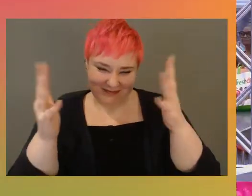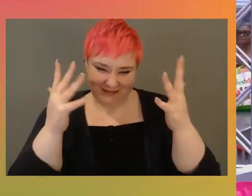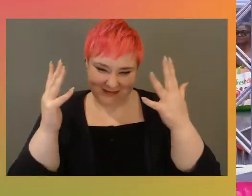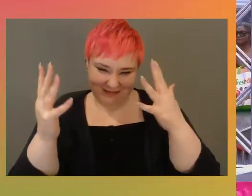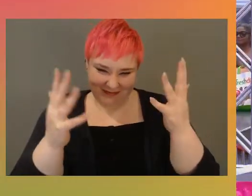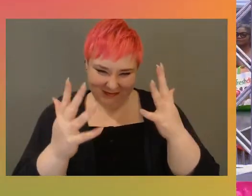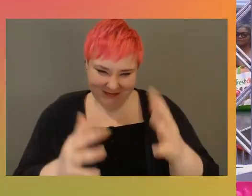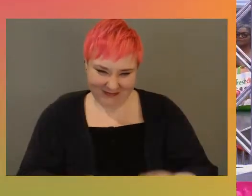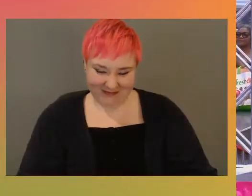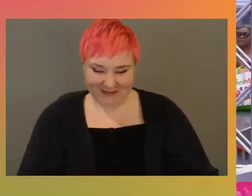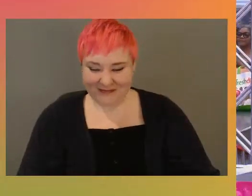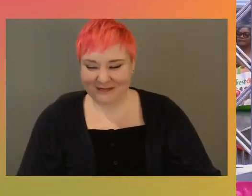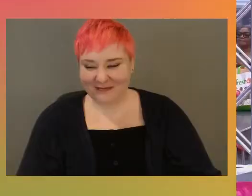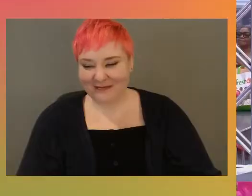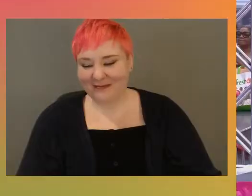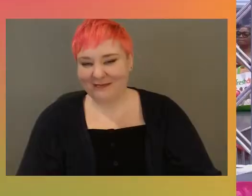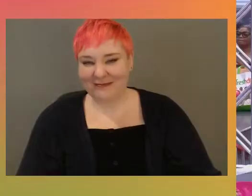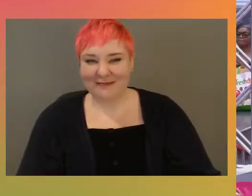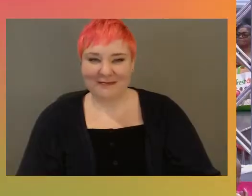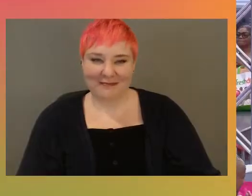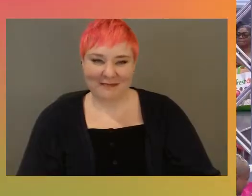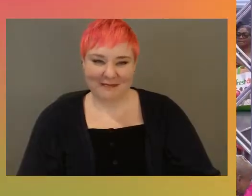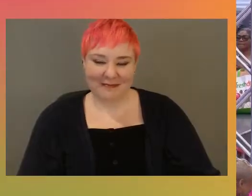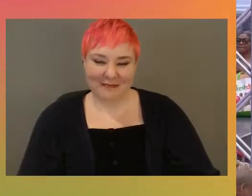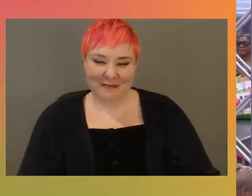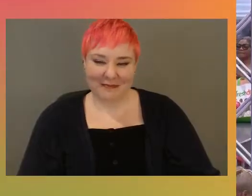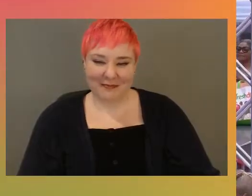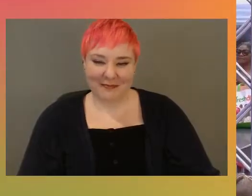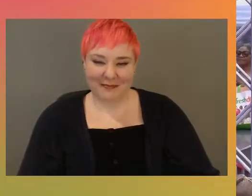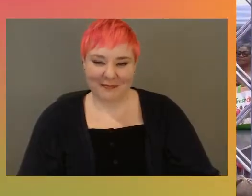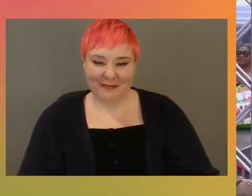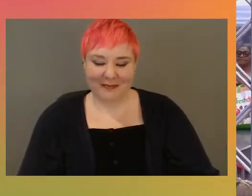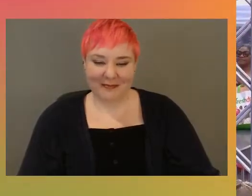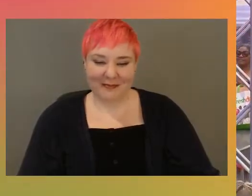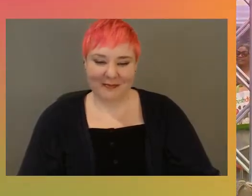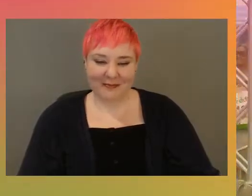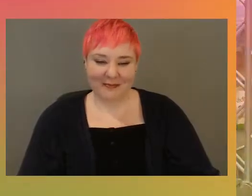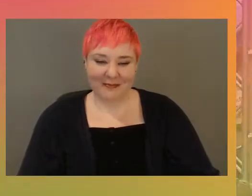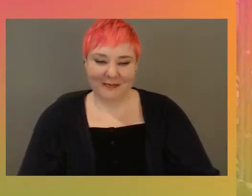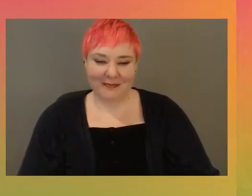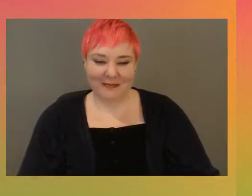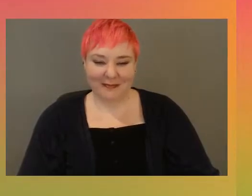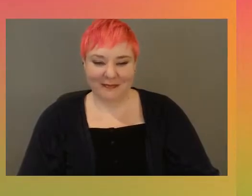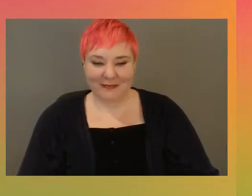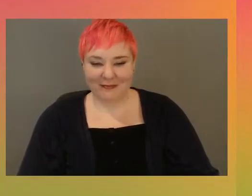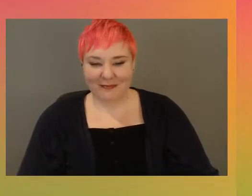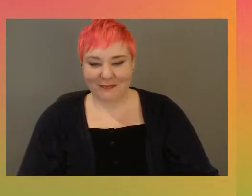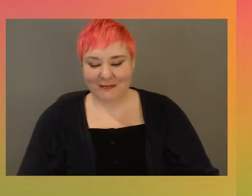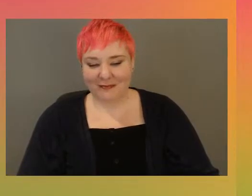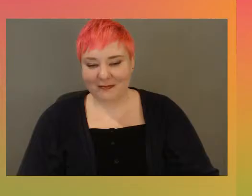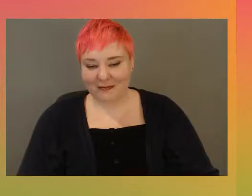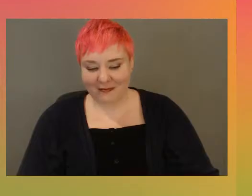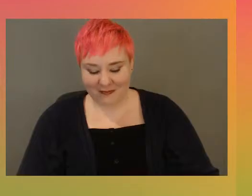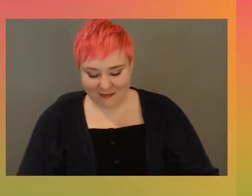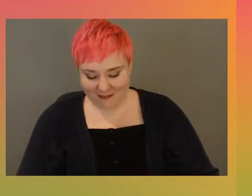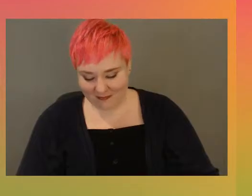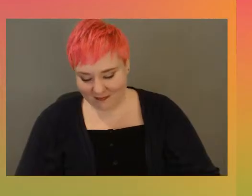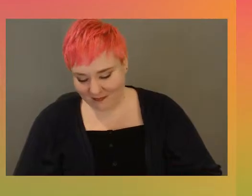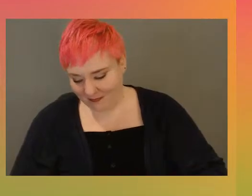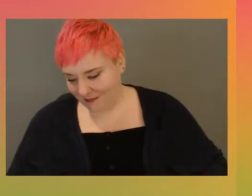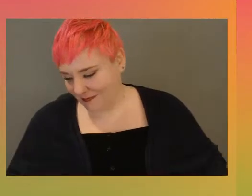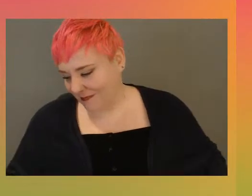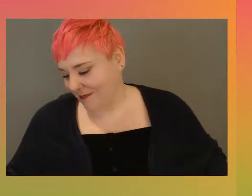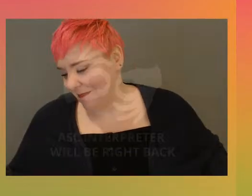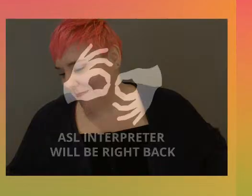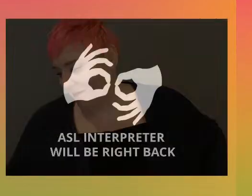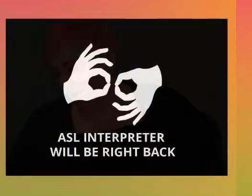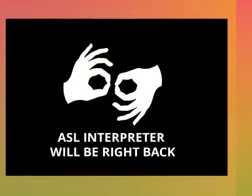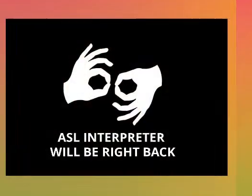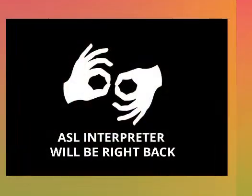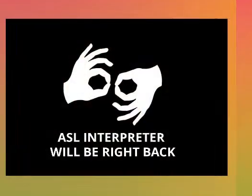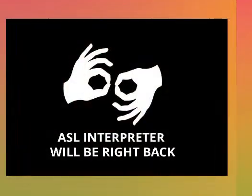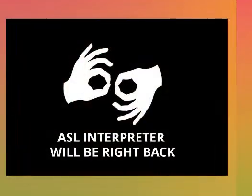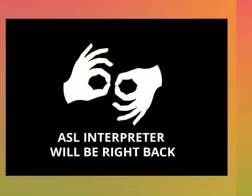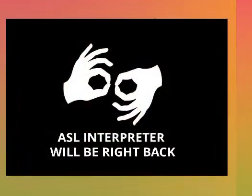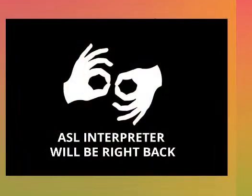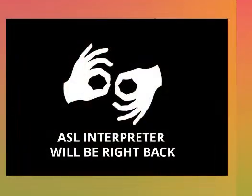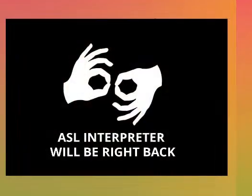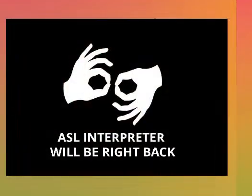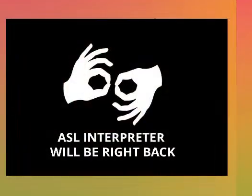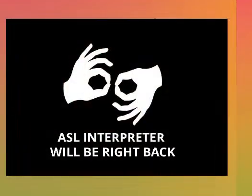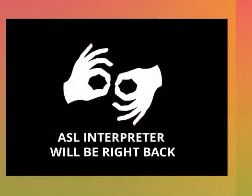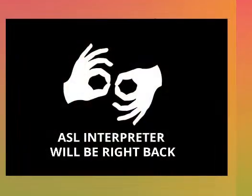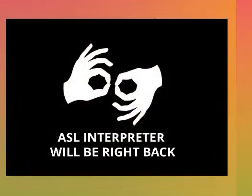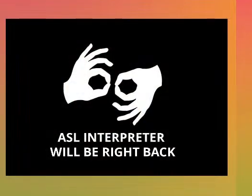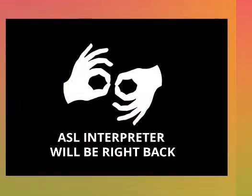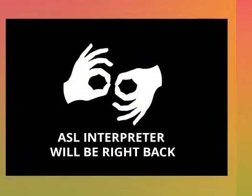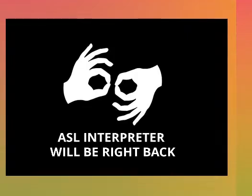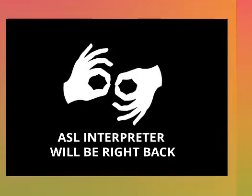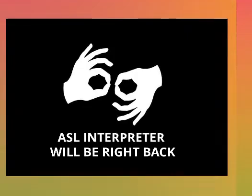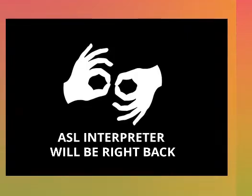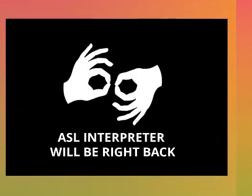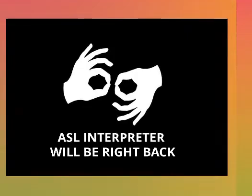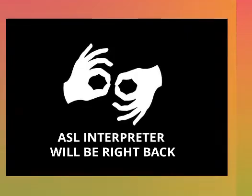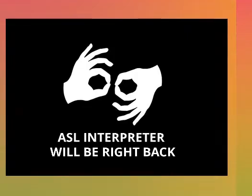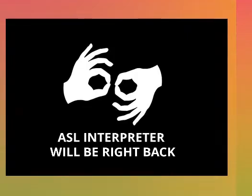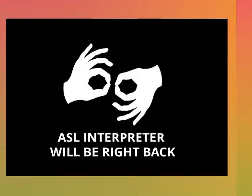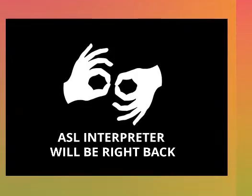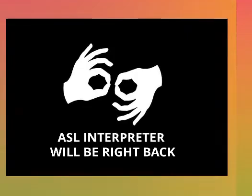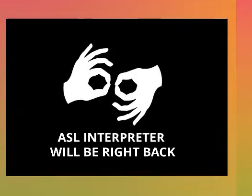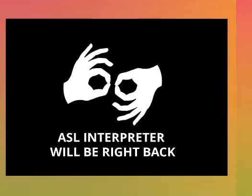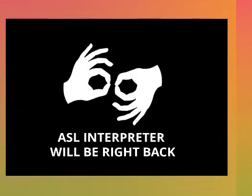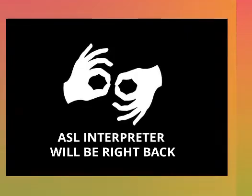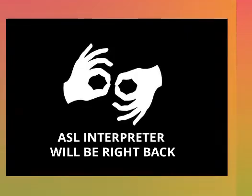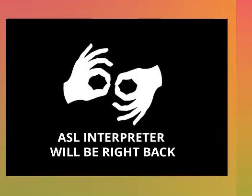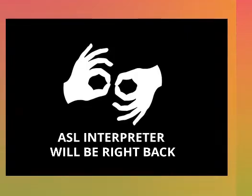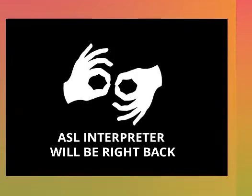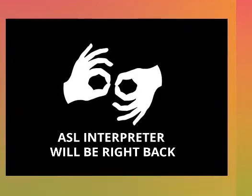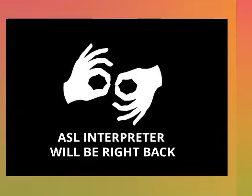NAMASTE.